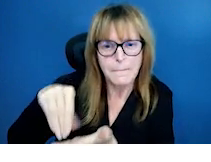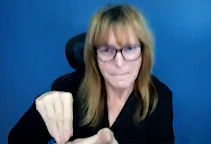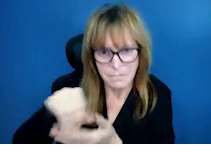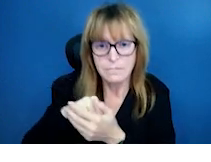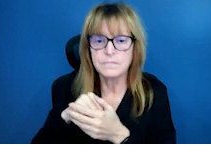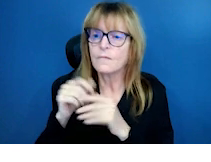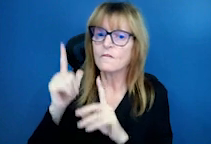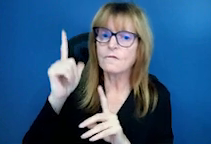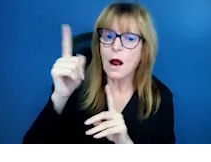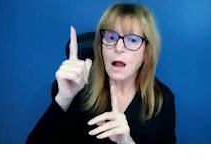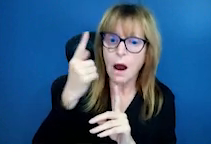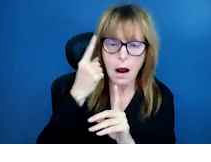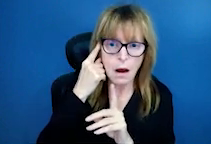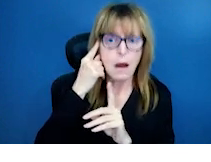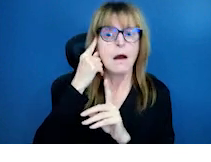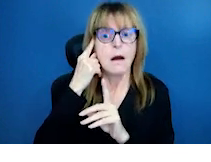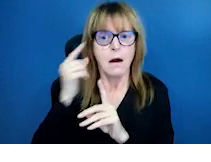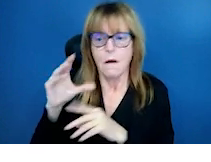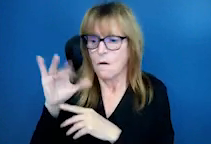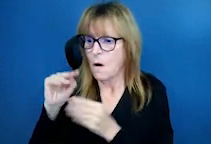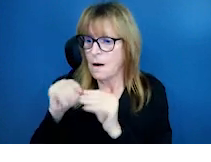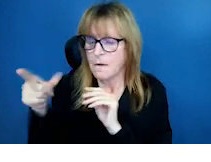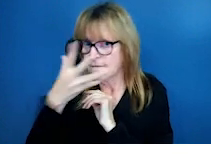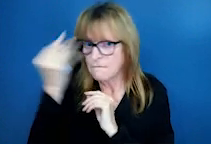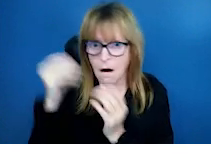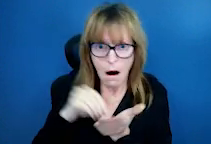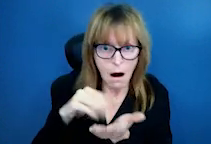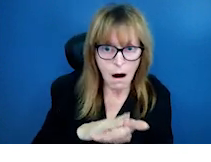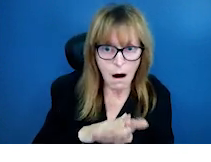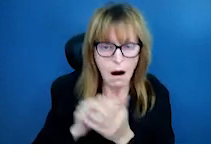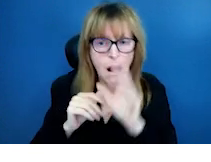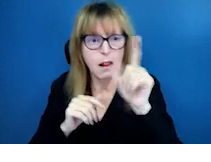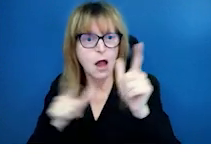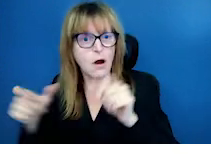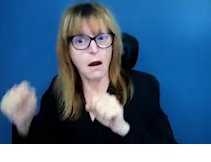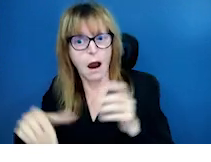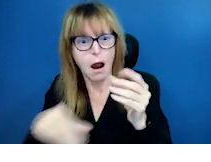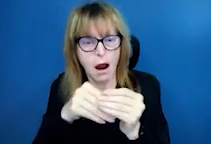We introduced the COIN in 2020, and it’s not possible to use it to count